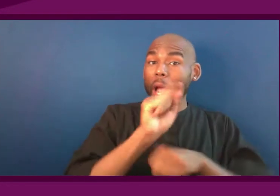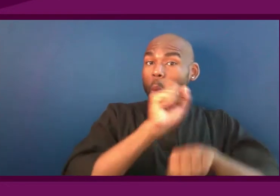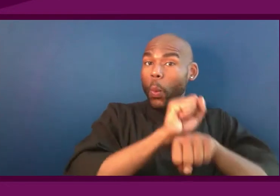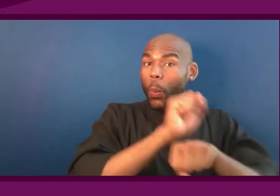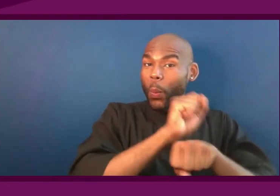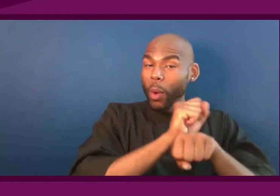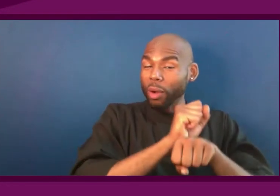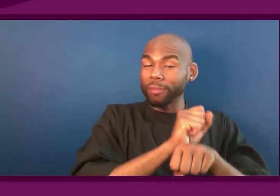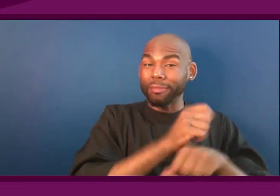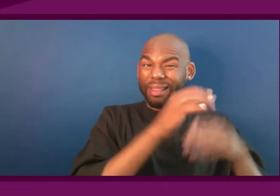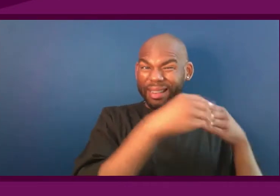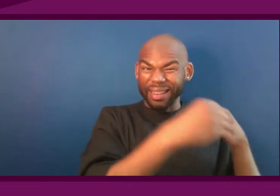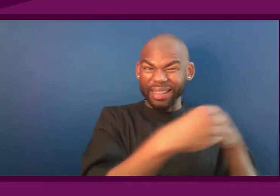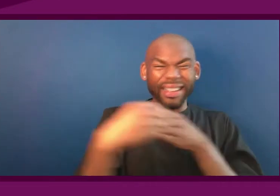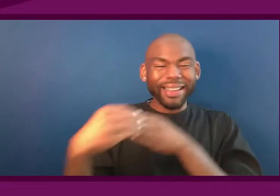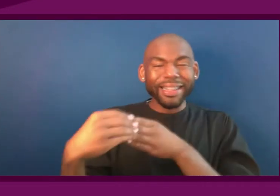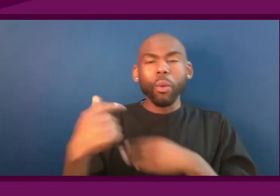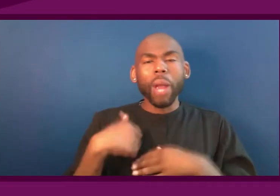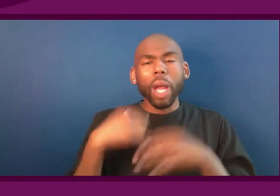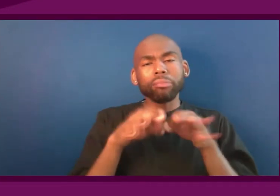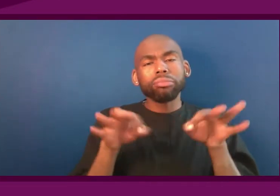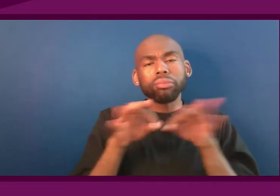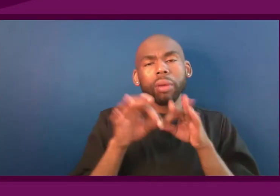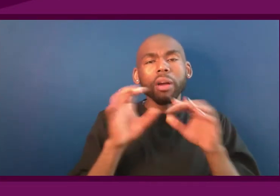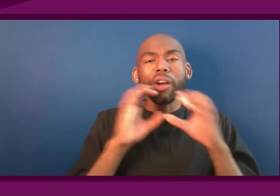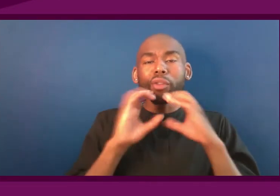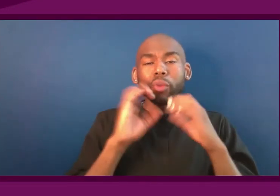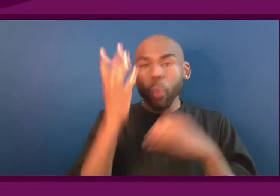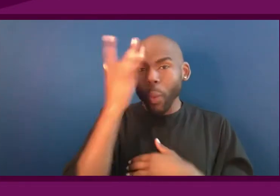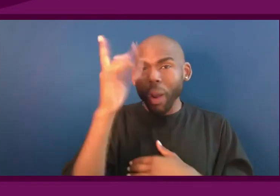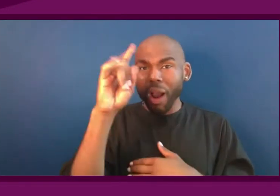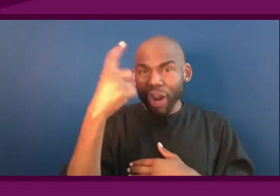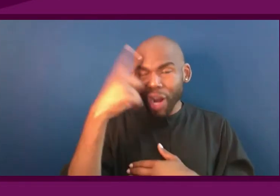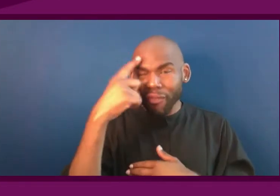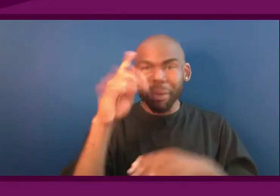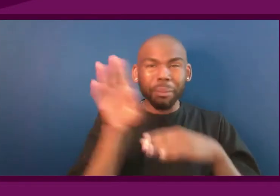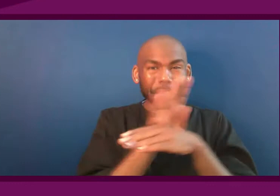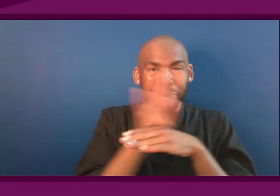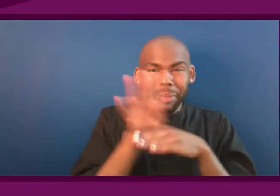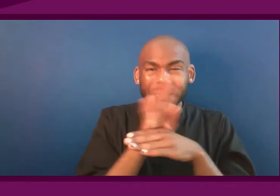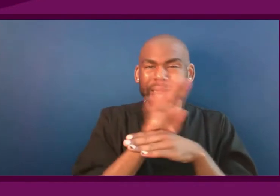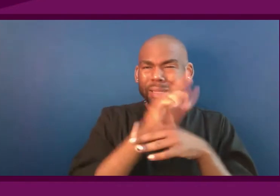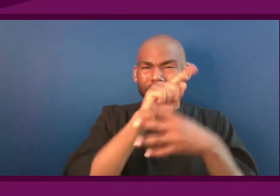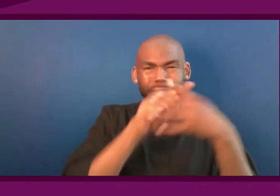grab yourself whatever your snack of choice may be and sit back and relax and enjoy my wonderful